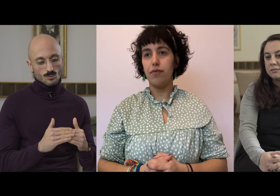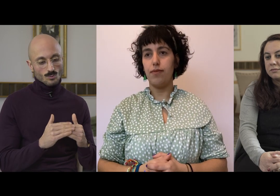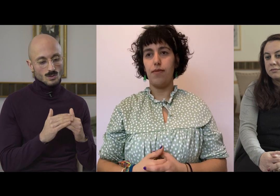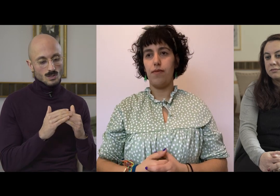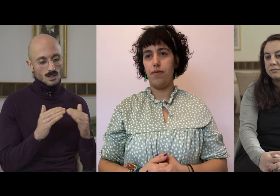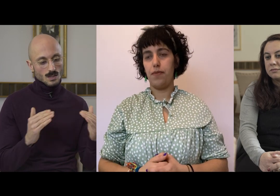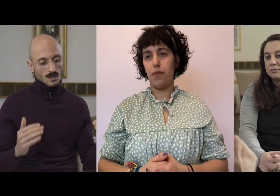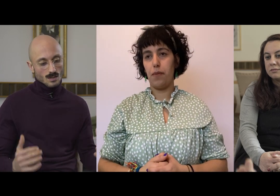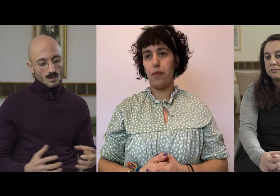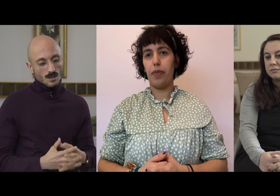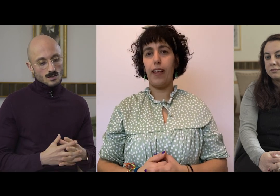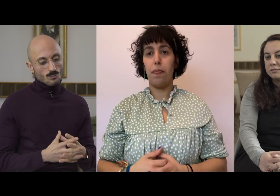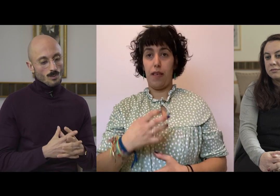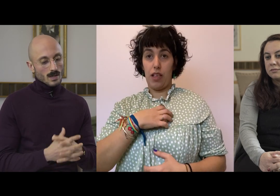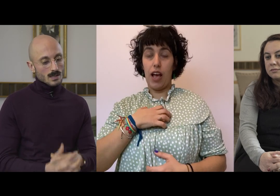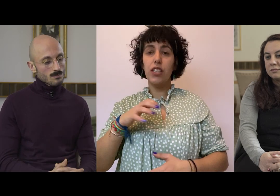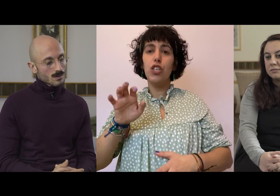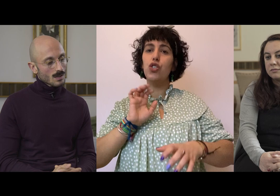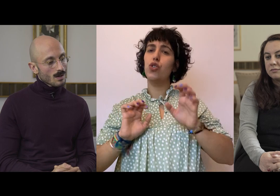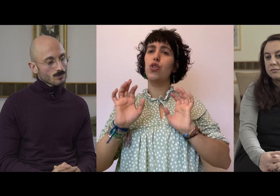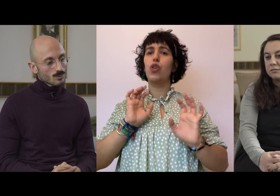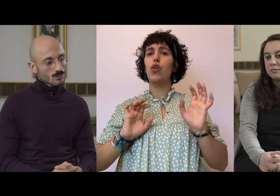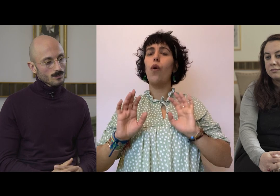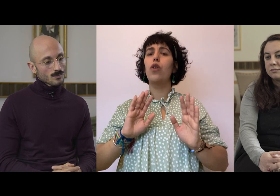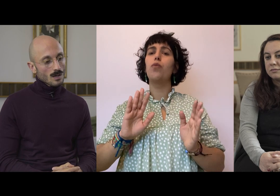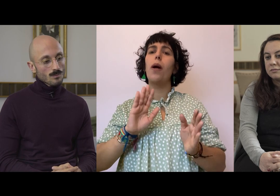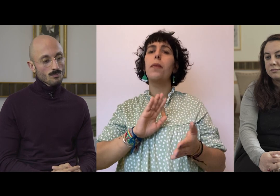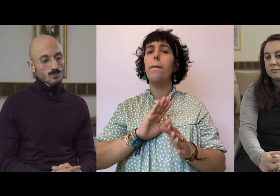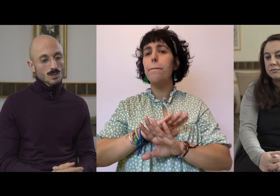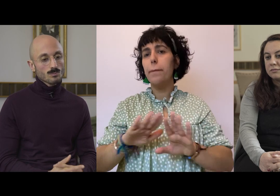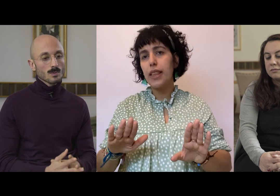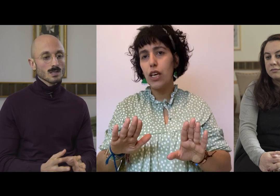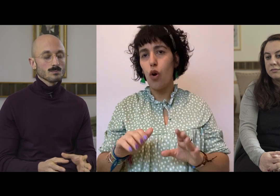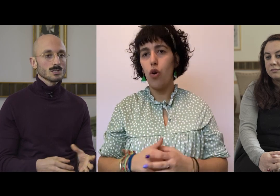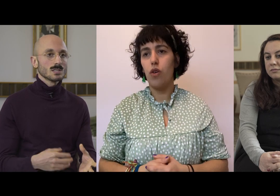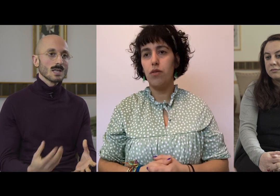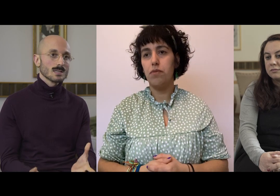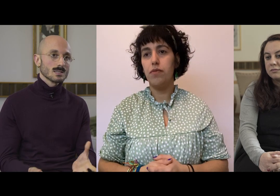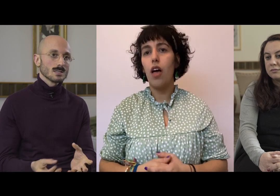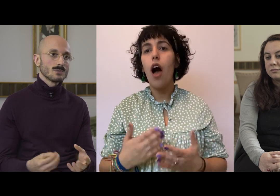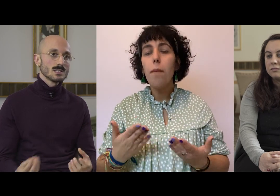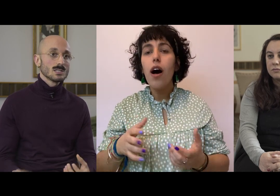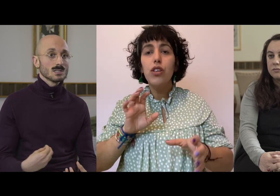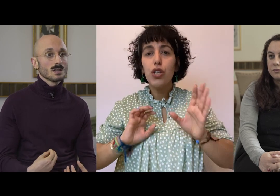You complete your defense mechanism. But when this defense mechanism is subject to physical violence,